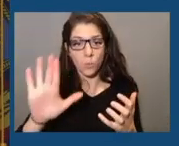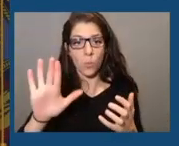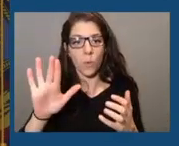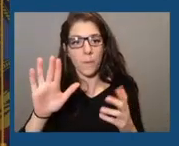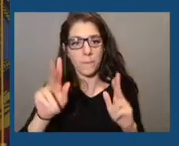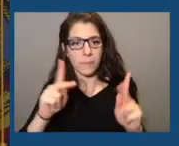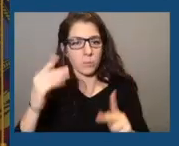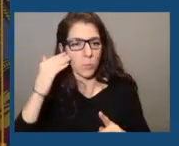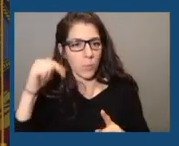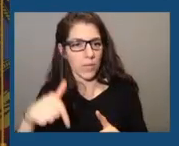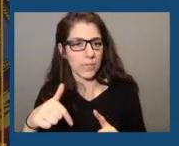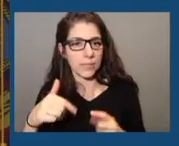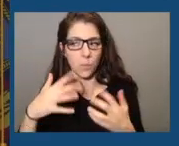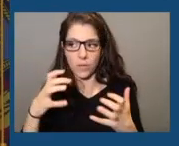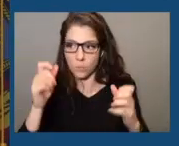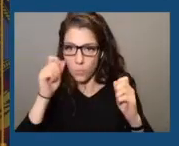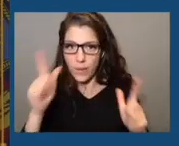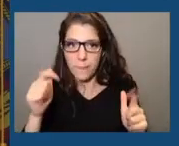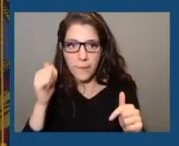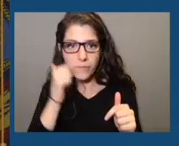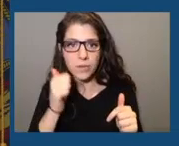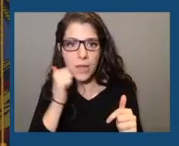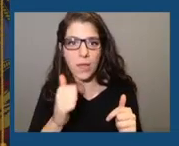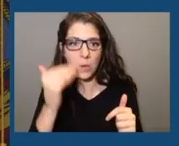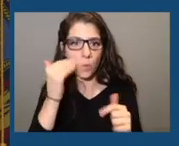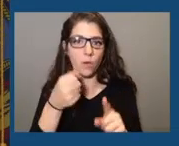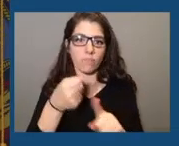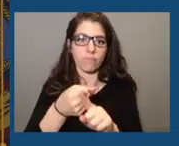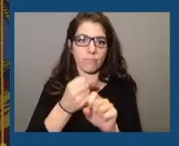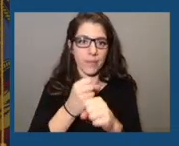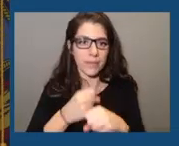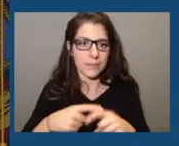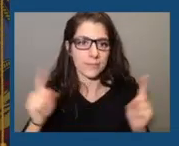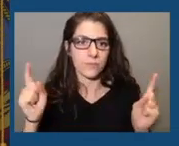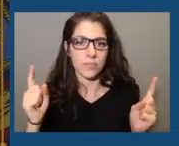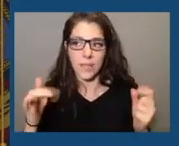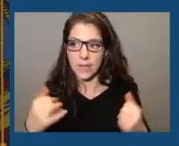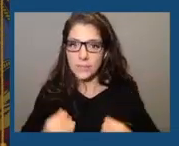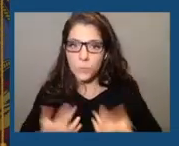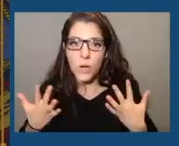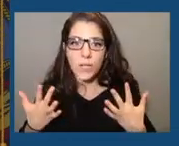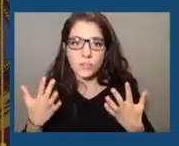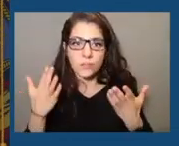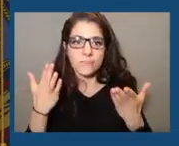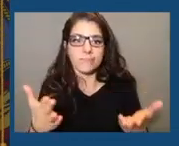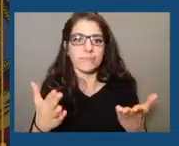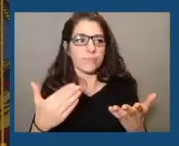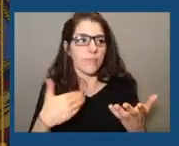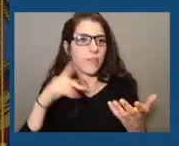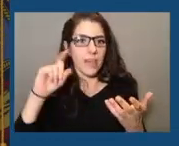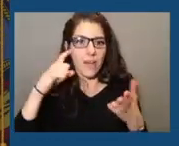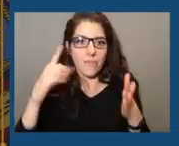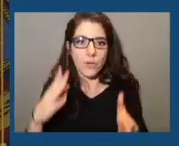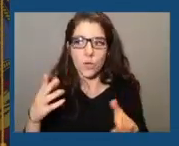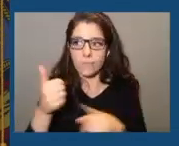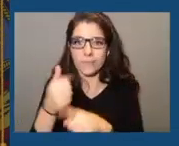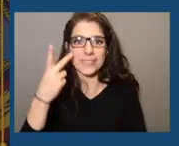I want them to wake up every day and know they're making a difference. I want that inspiration to be out there. I know that they have a governor who sees it and a state that sees it,